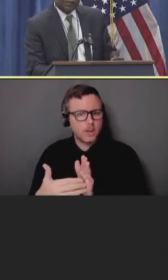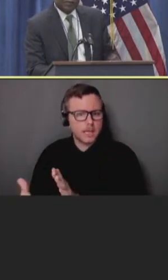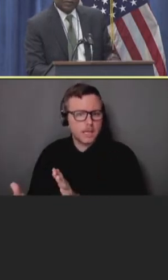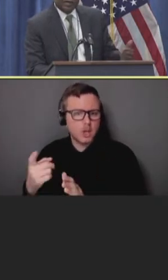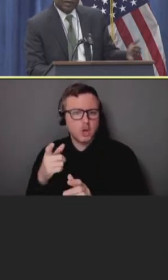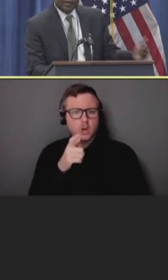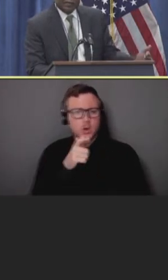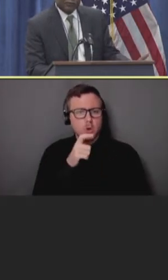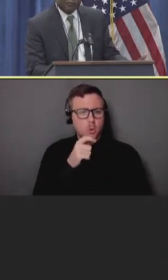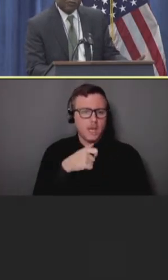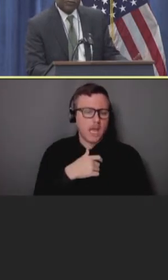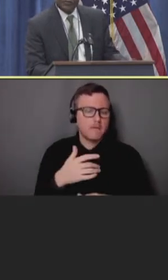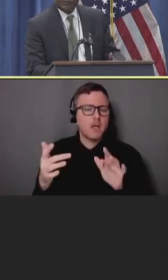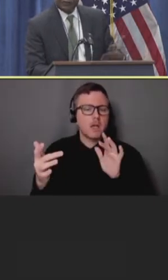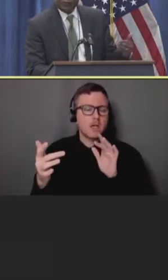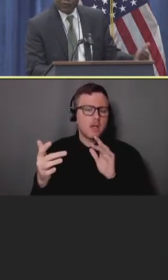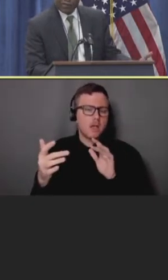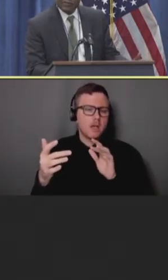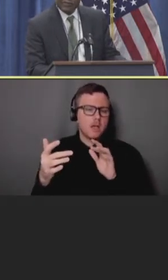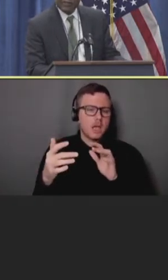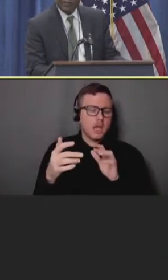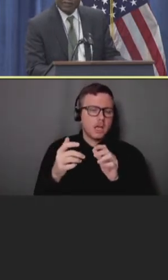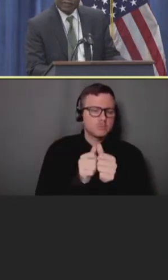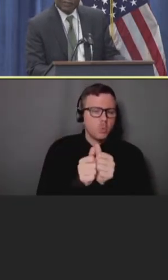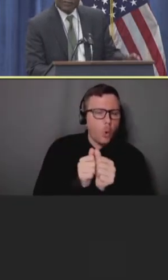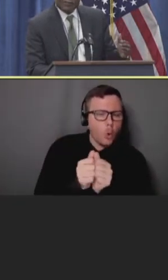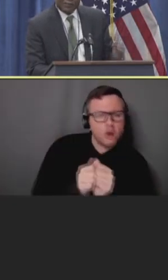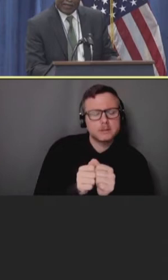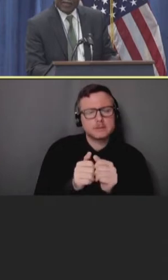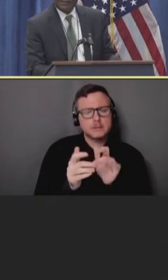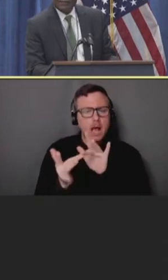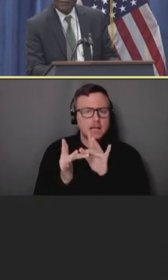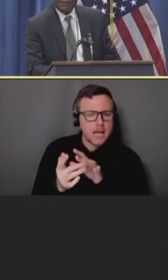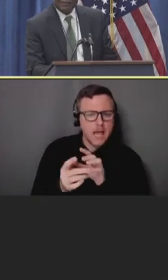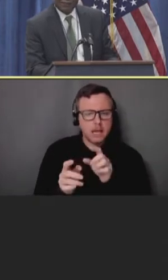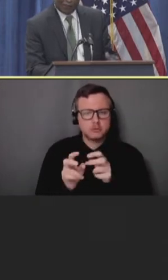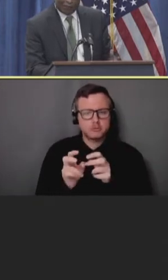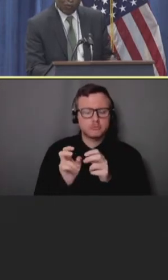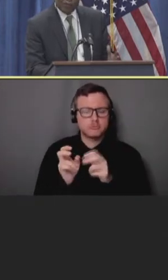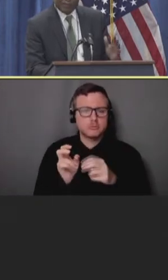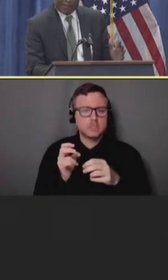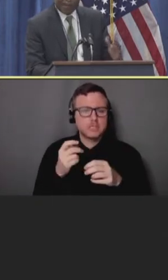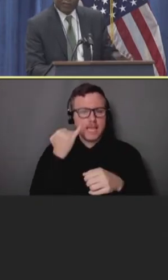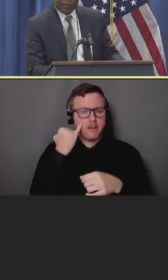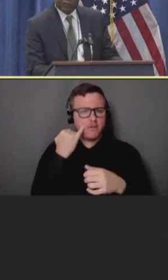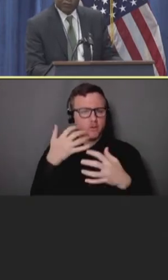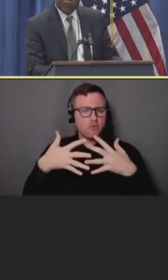in contact sports. They were wrestling. And so, again, an important safety issue